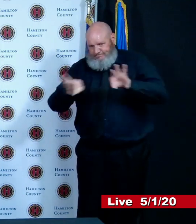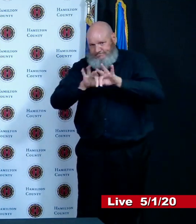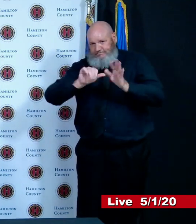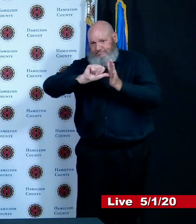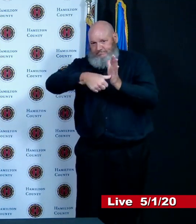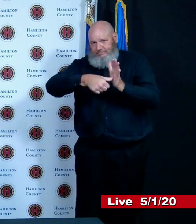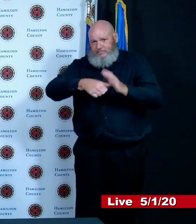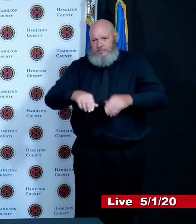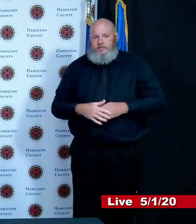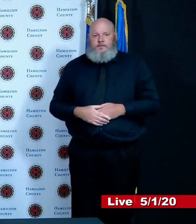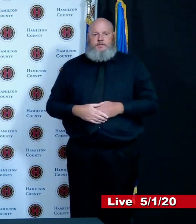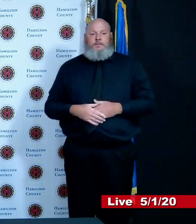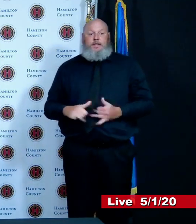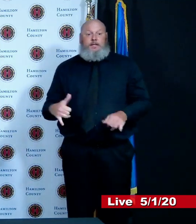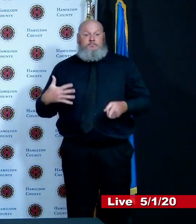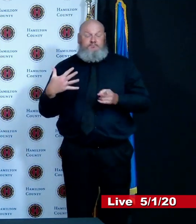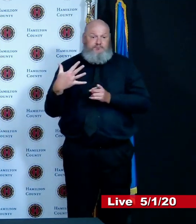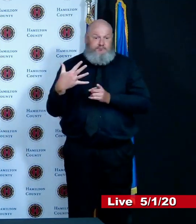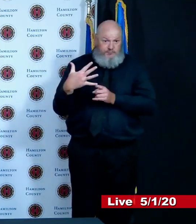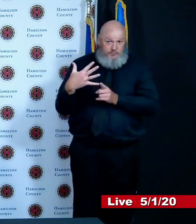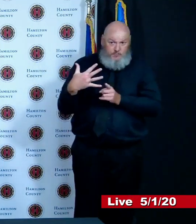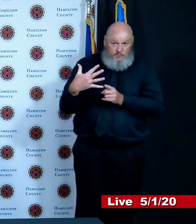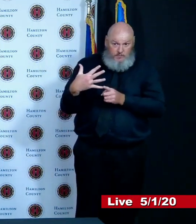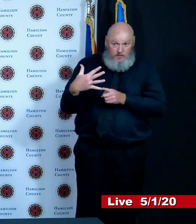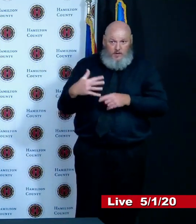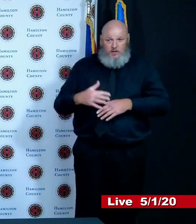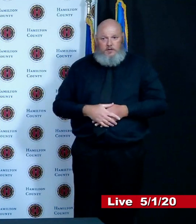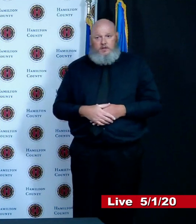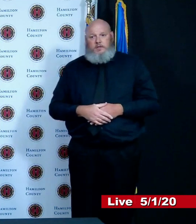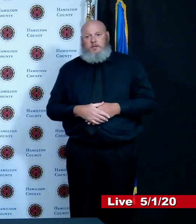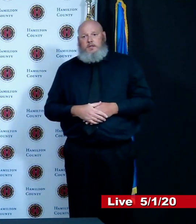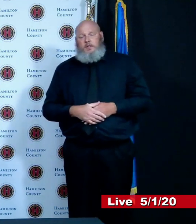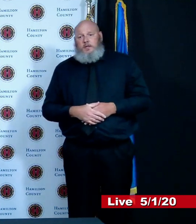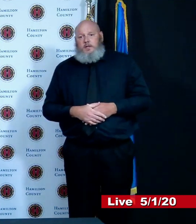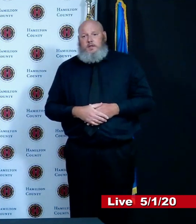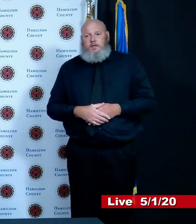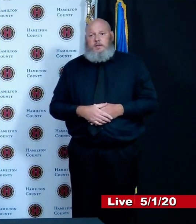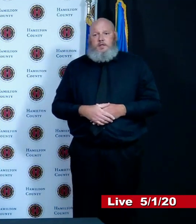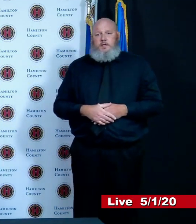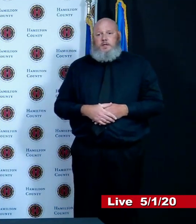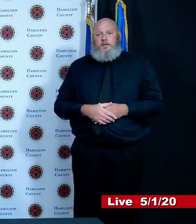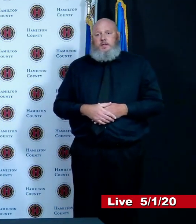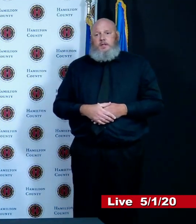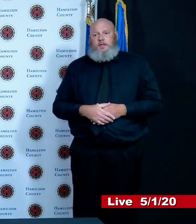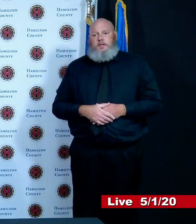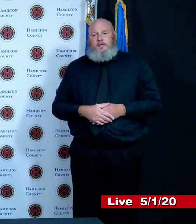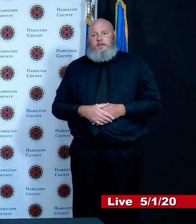surfaces often lastly in cases of retail business where a lot of folks can